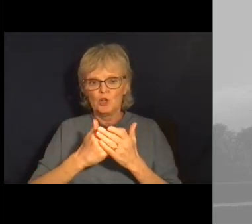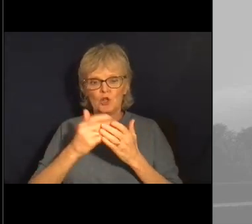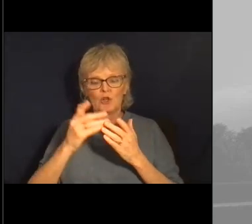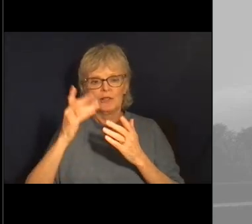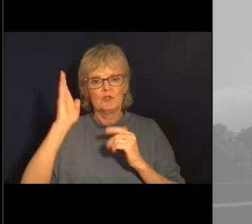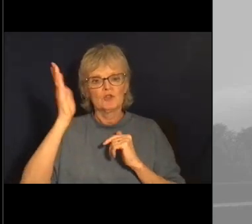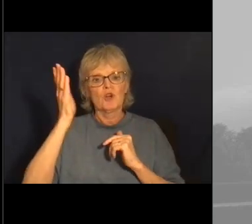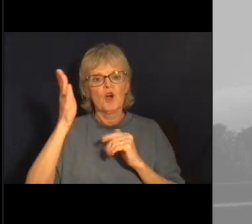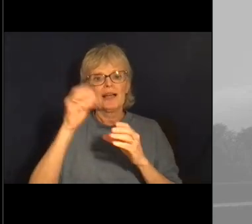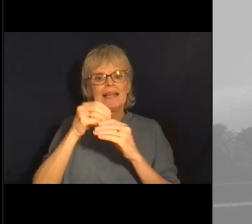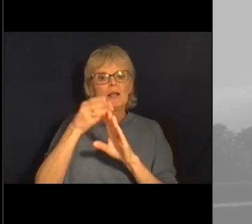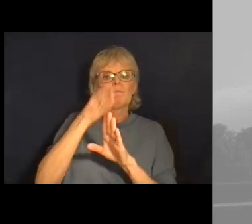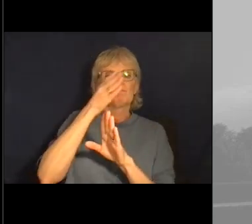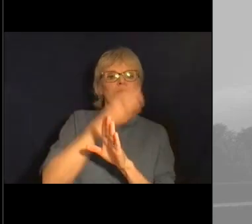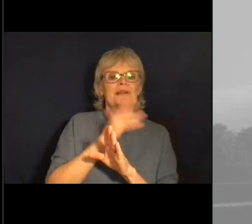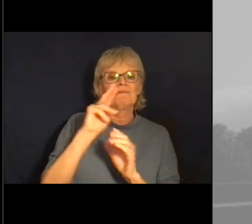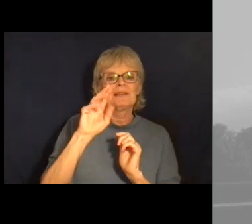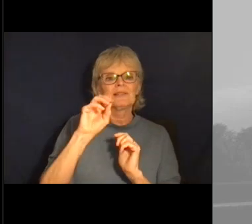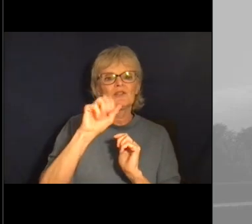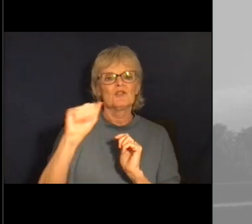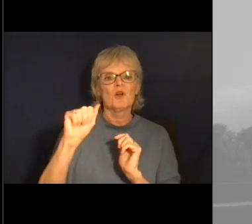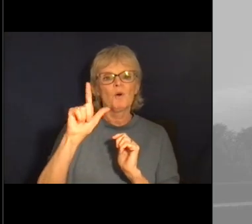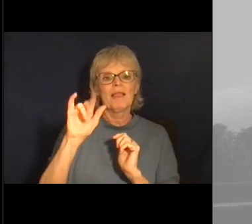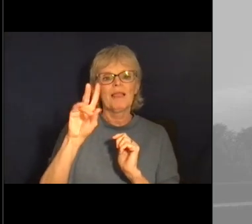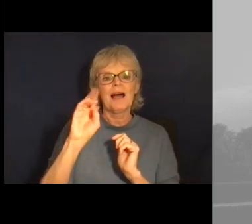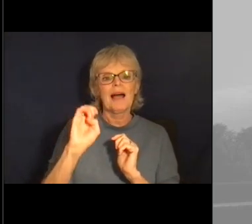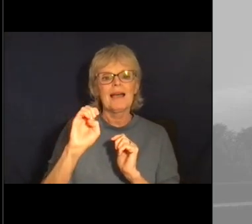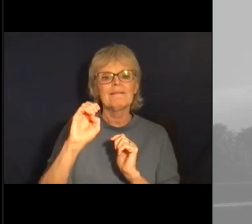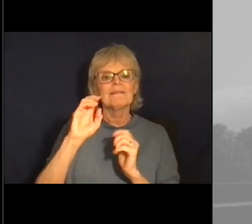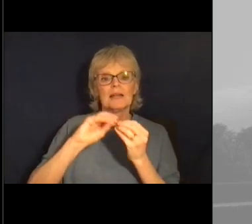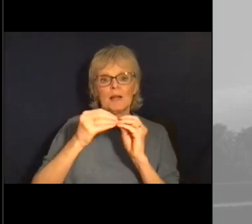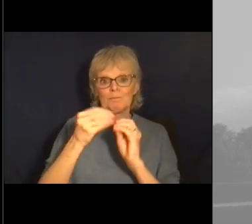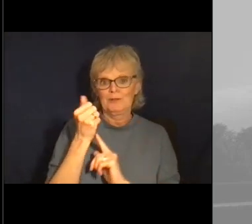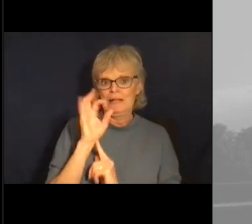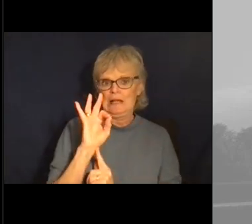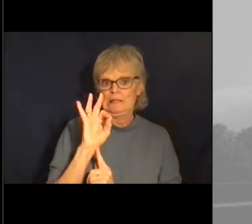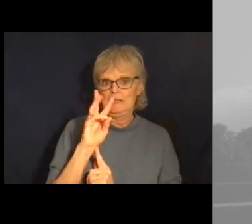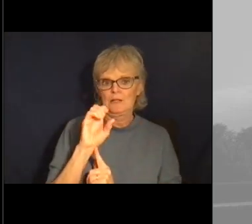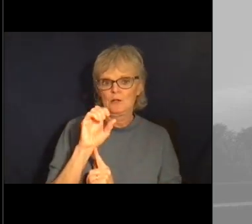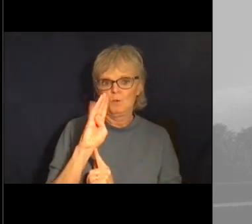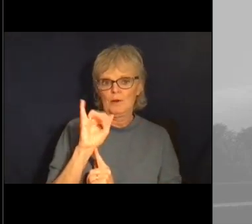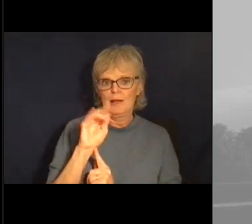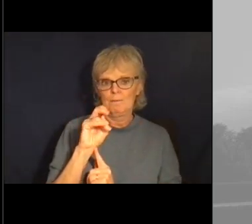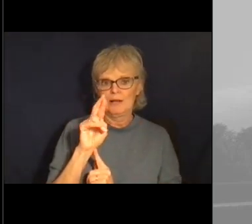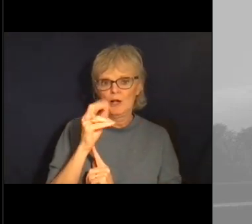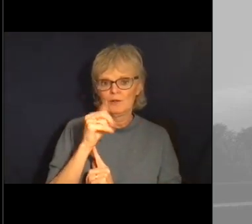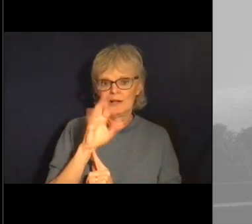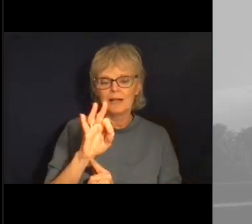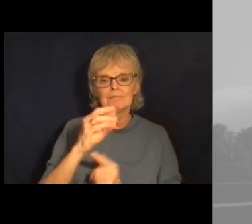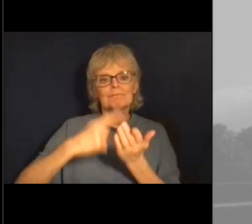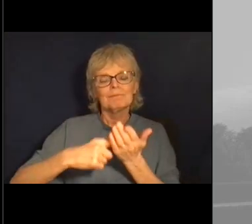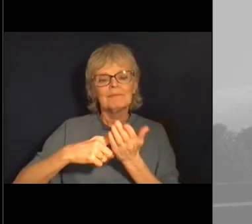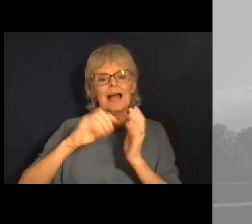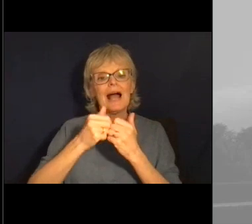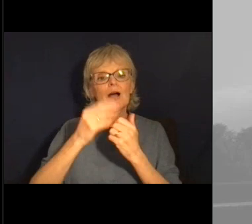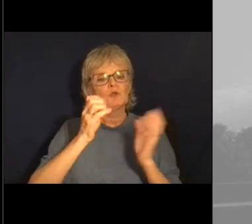in a previous NOAA Live! session, it's webinar 19. And they talked about getting prepared for hurricane season and some of that. But just to give you